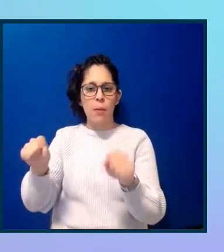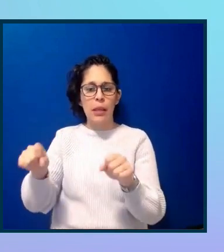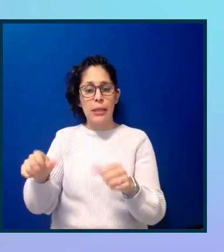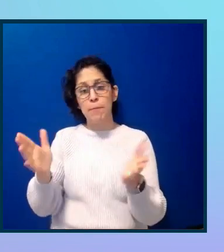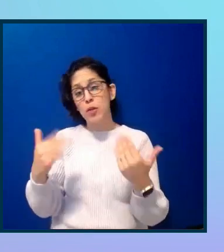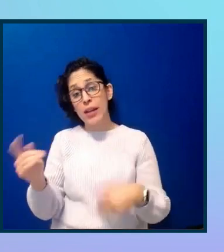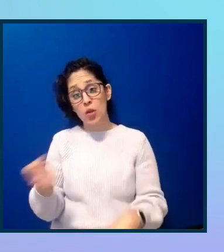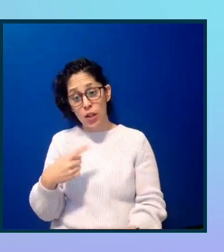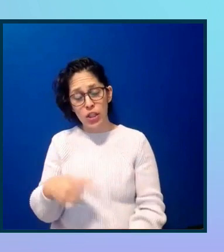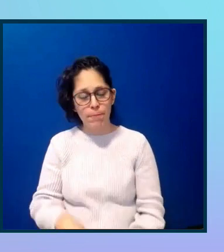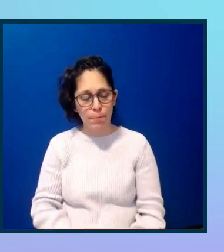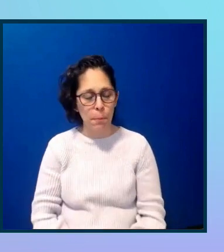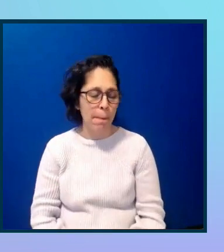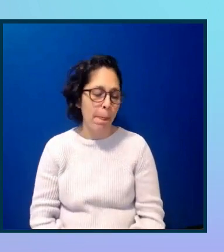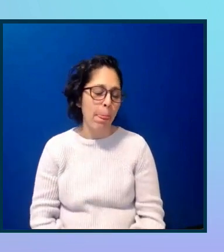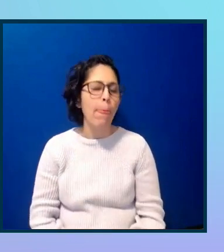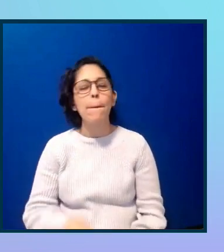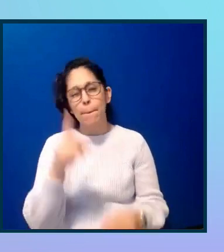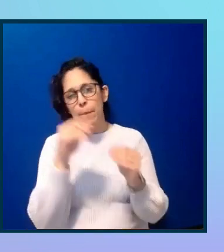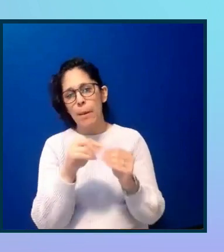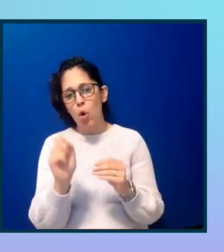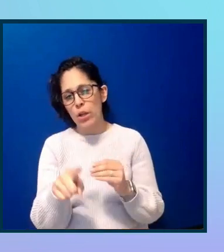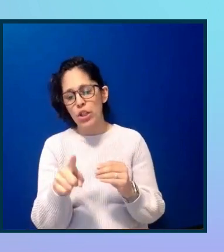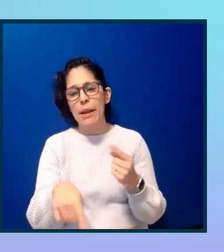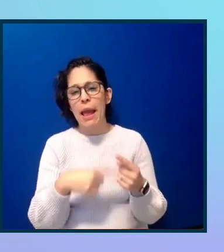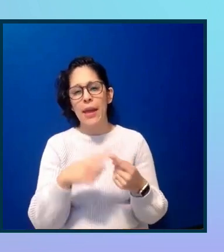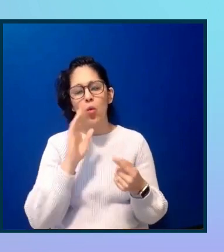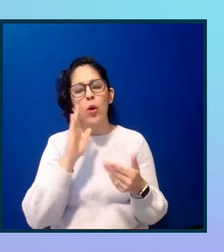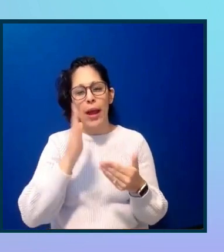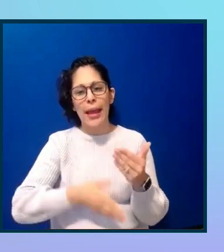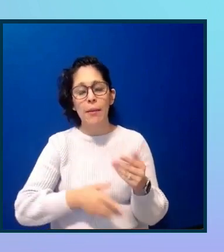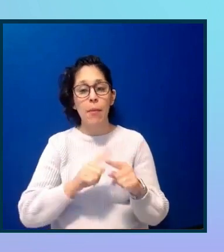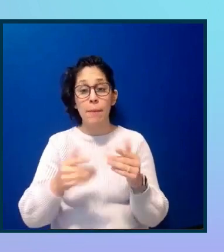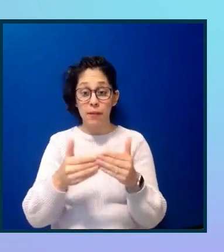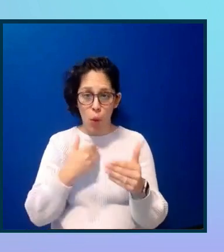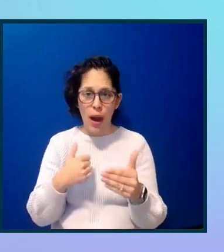So let's see, we'll close out with one more question. And before we do that, I just wanna thanks,